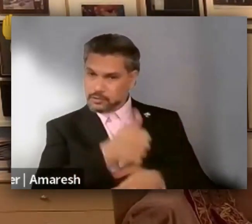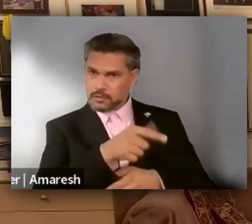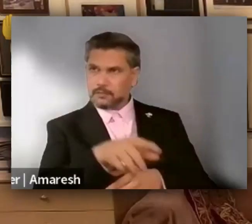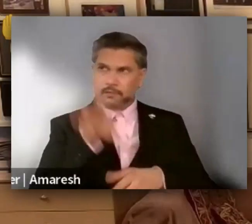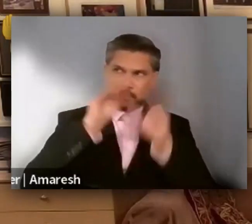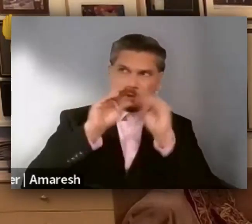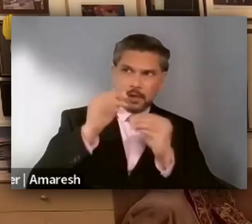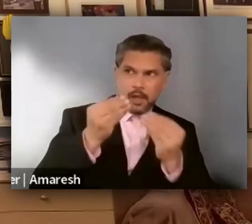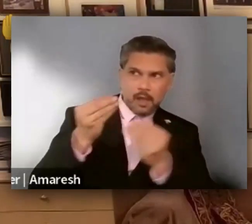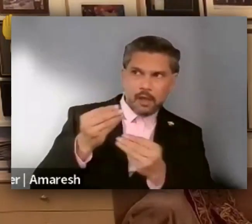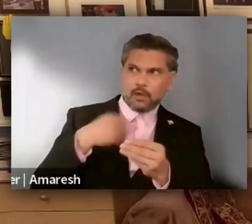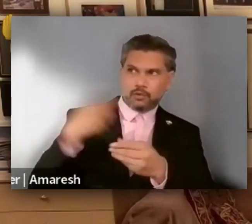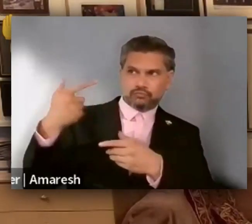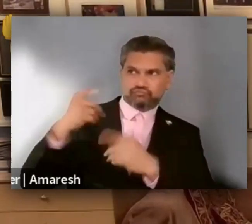systems learn as they are used.